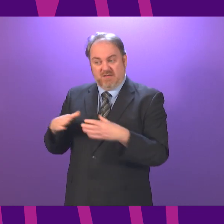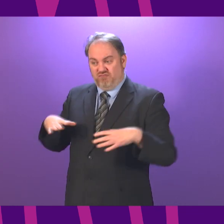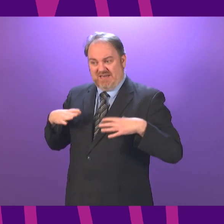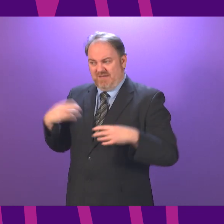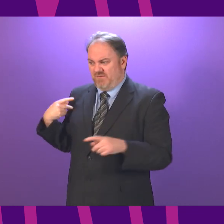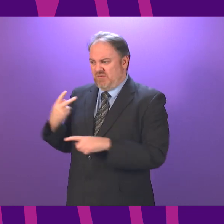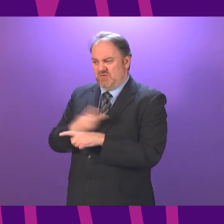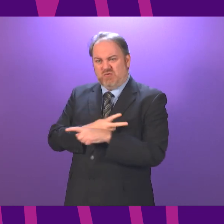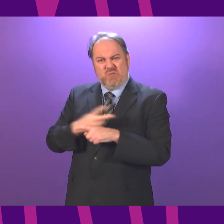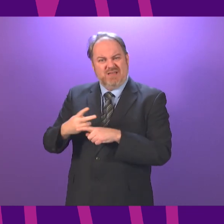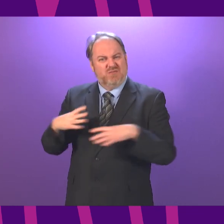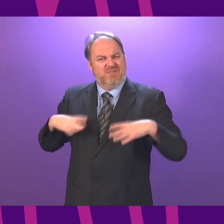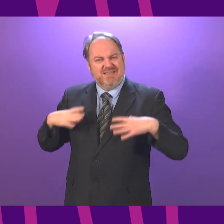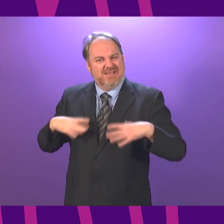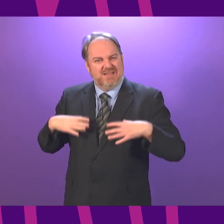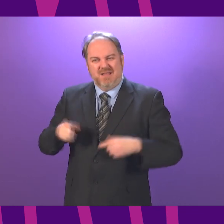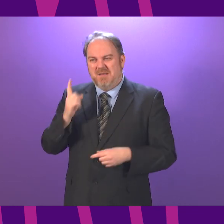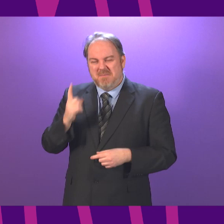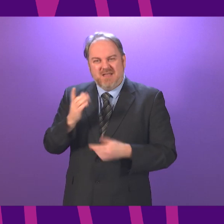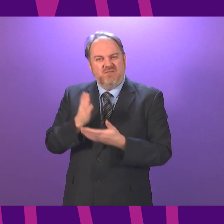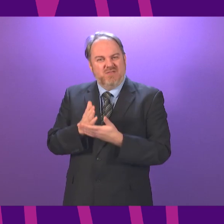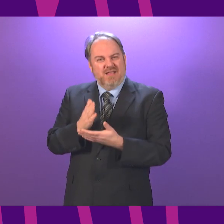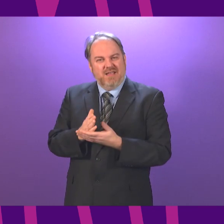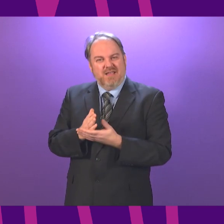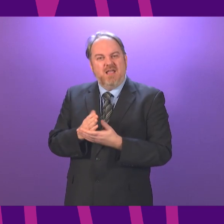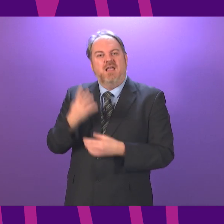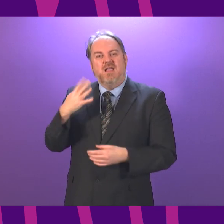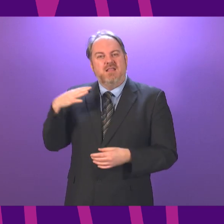we hear that 309,909 people have received the vaccine,